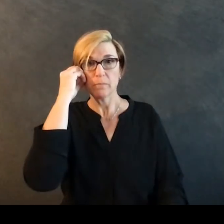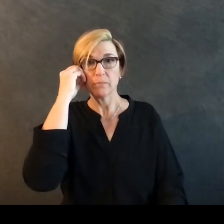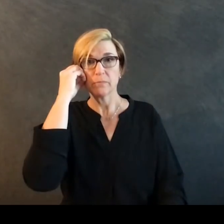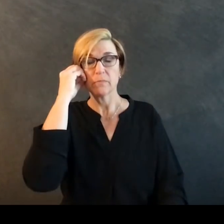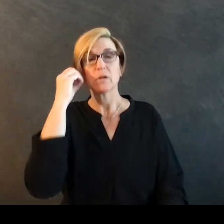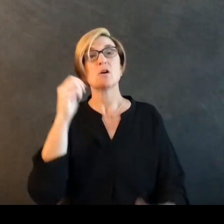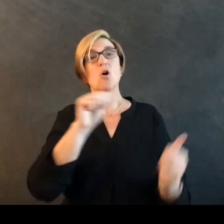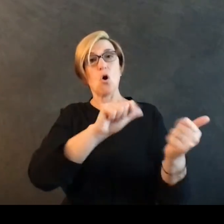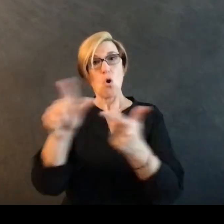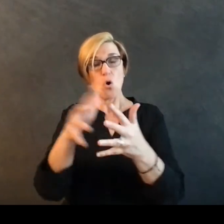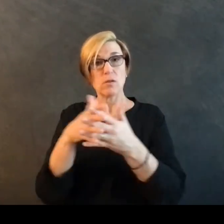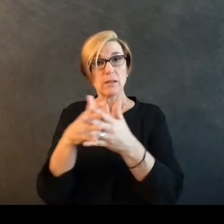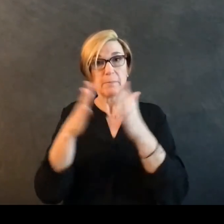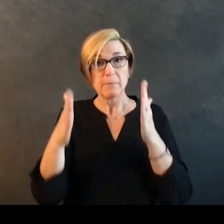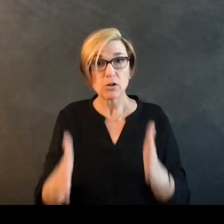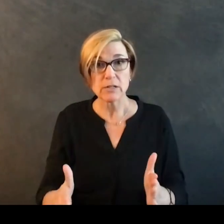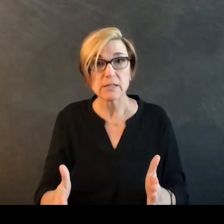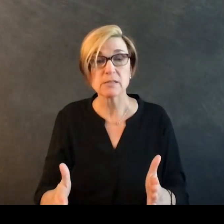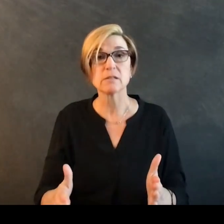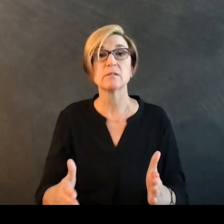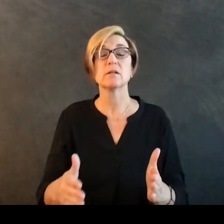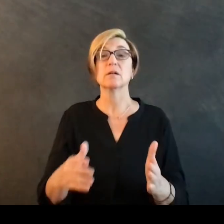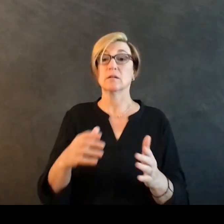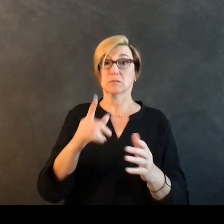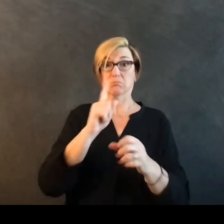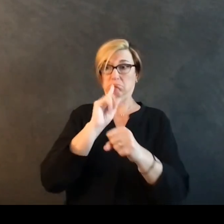care workers and more importantly Americans that are struggling with